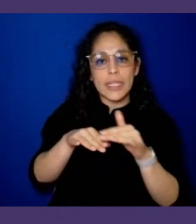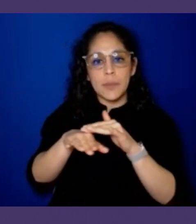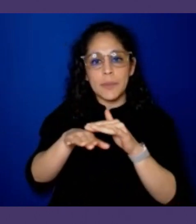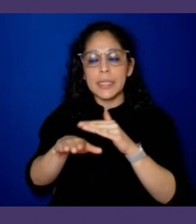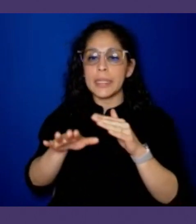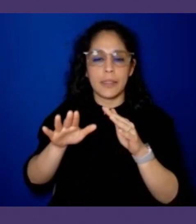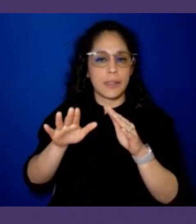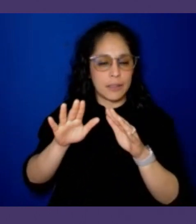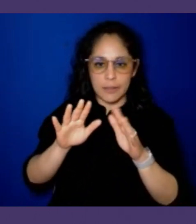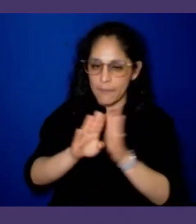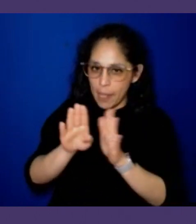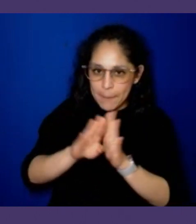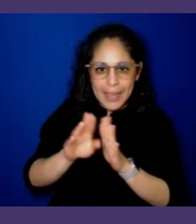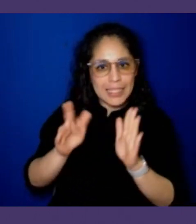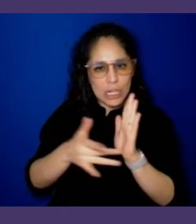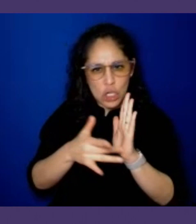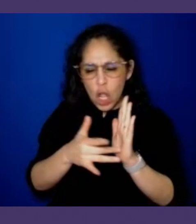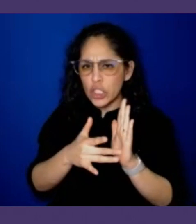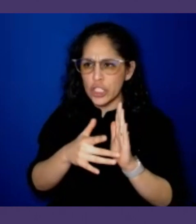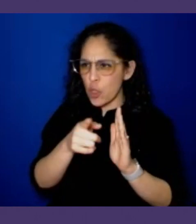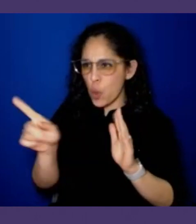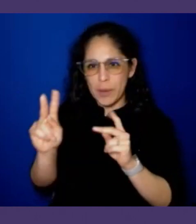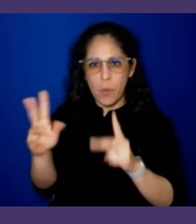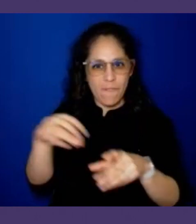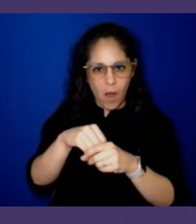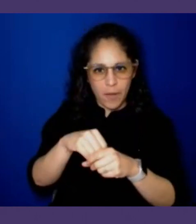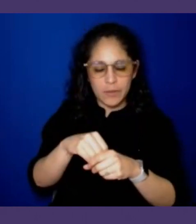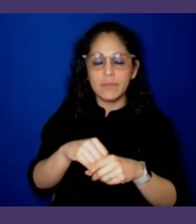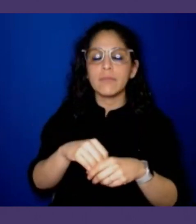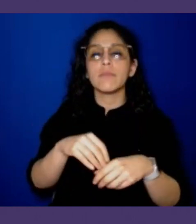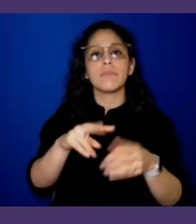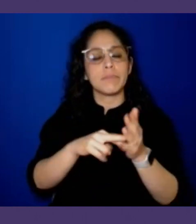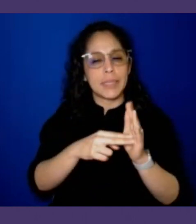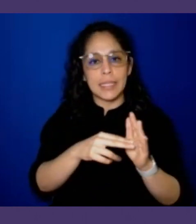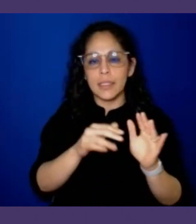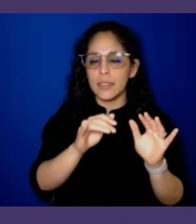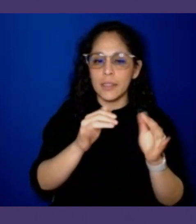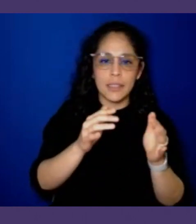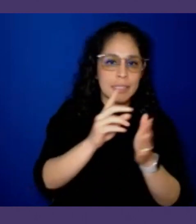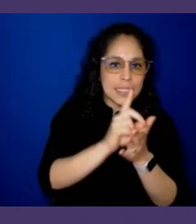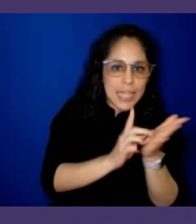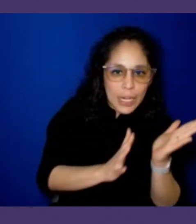Designers, developers, content authors, project managers,